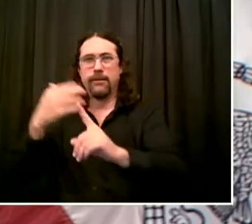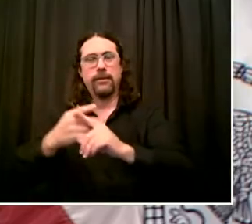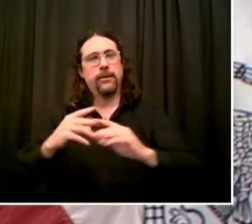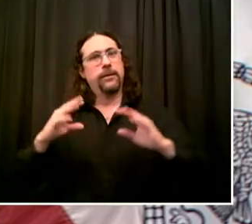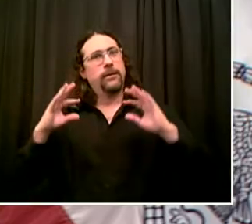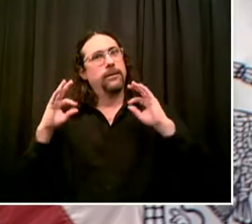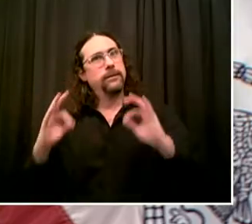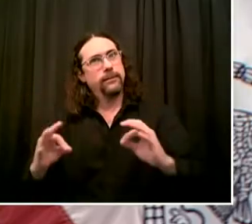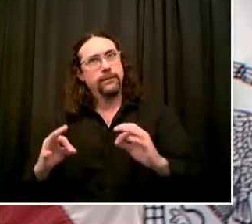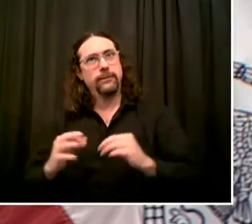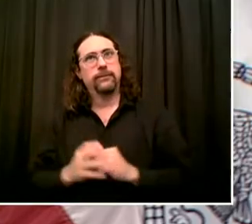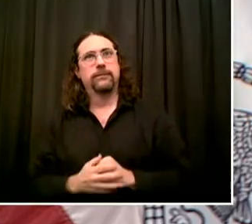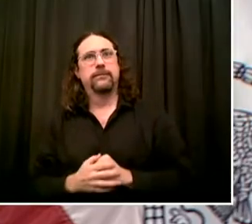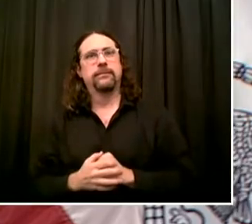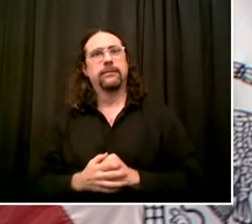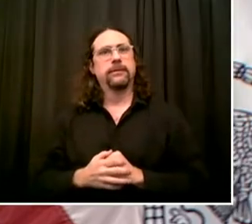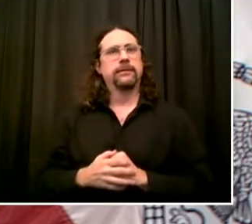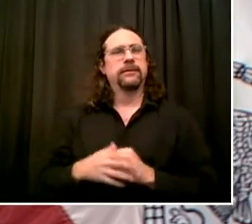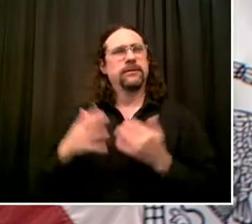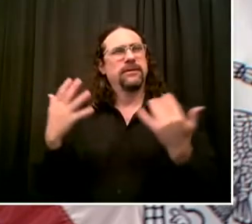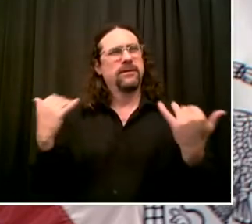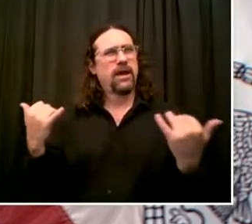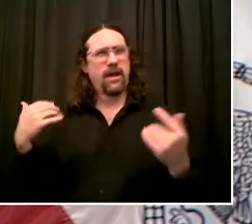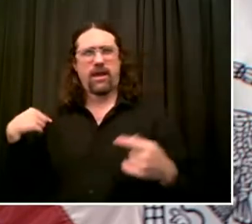ADDITIONAL STEPS FORWARD WE WILL